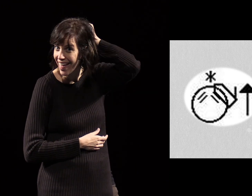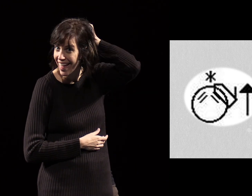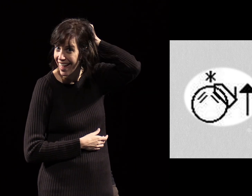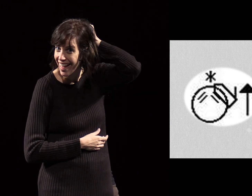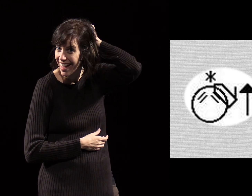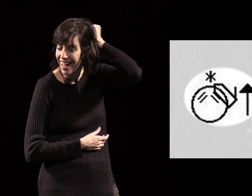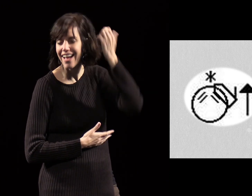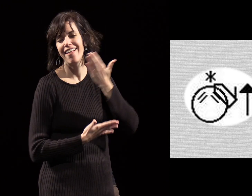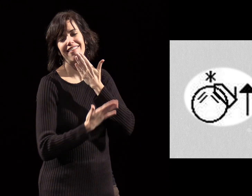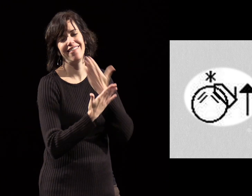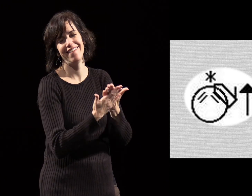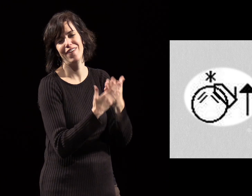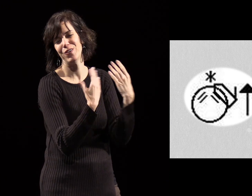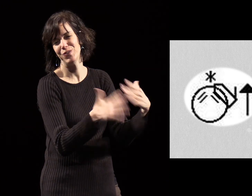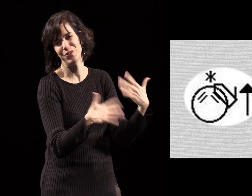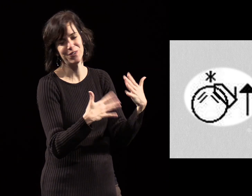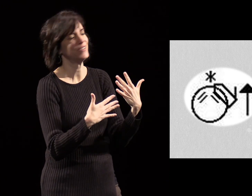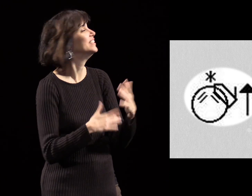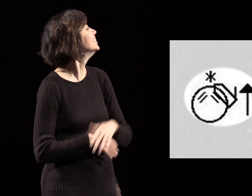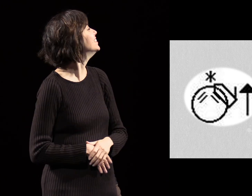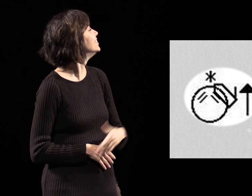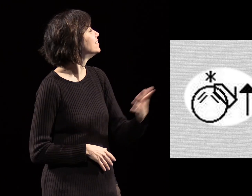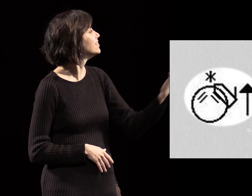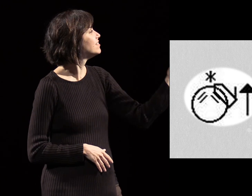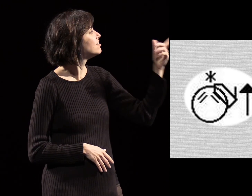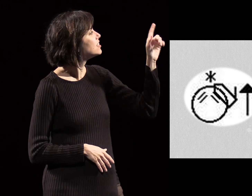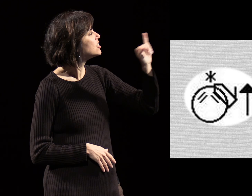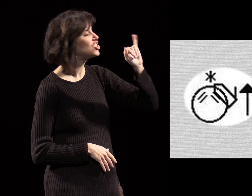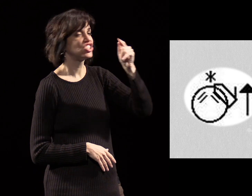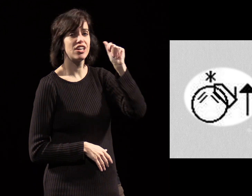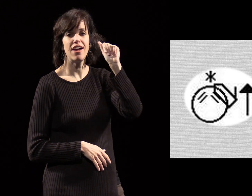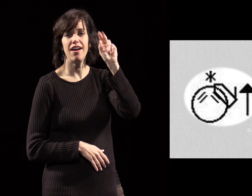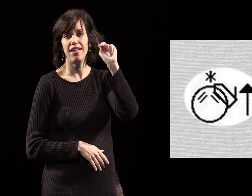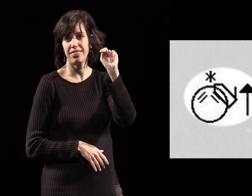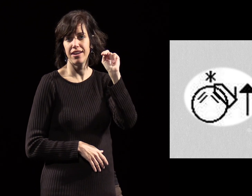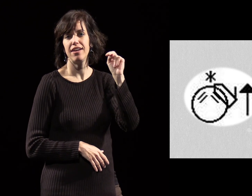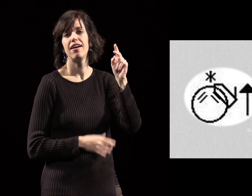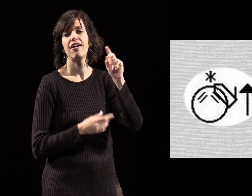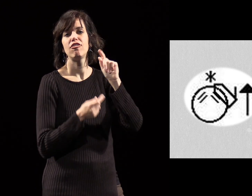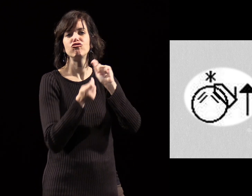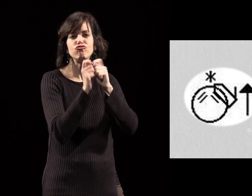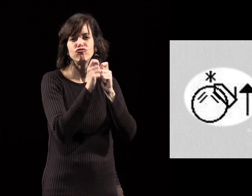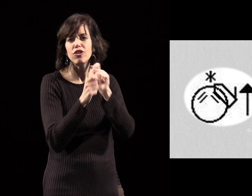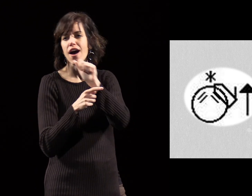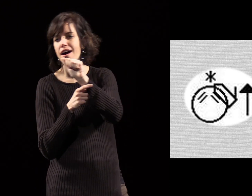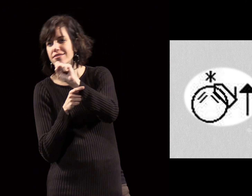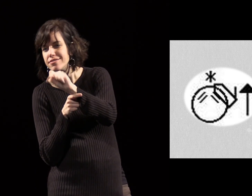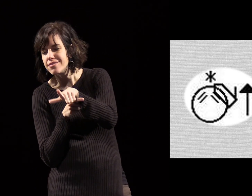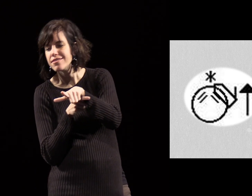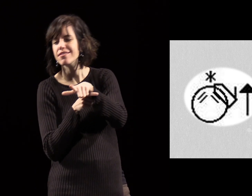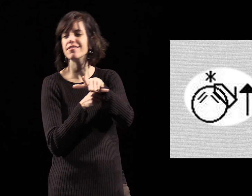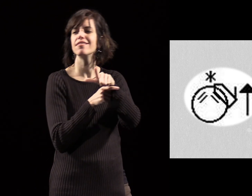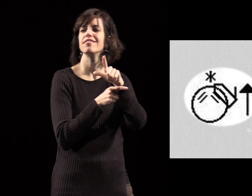Thank you all so much. And Jean. She's been translating and interpreting